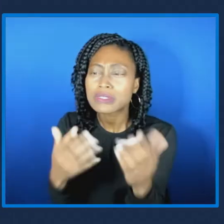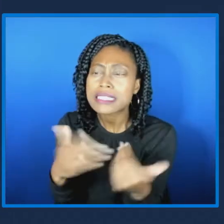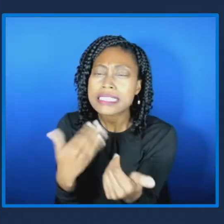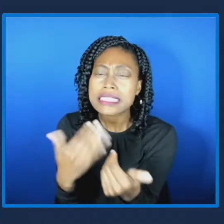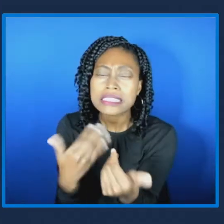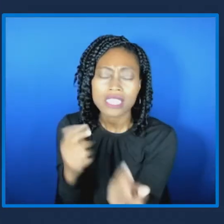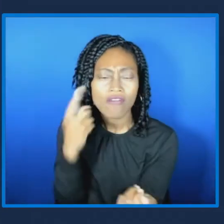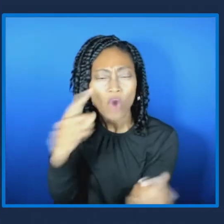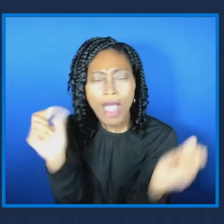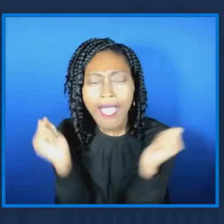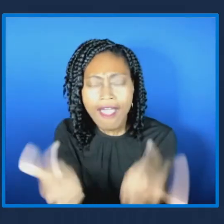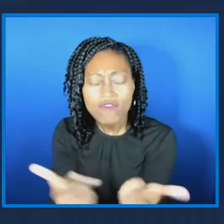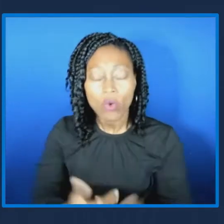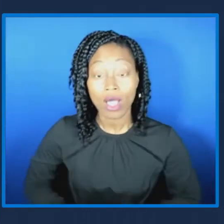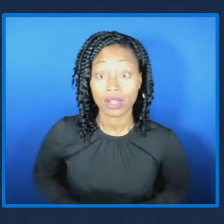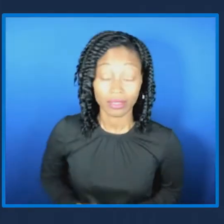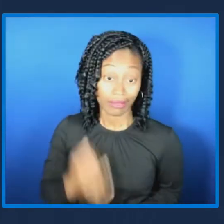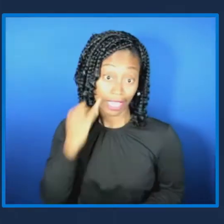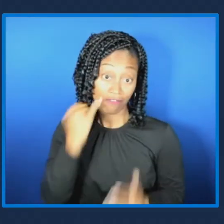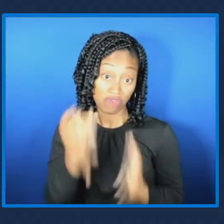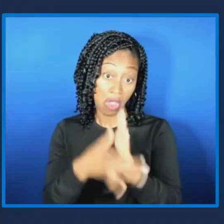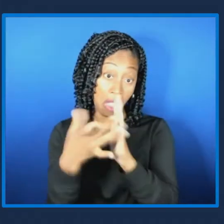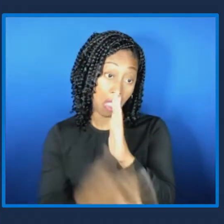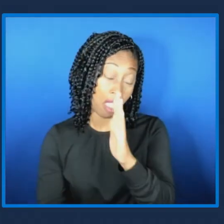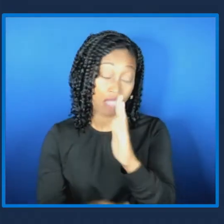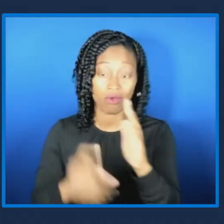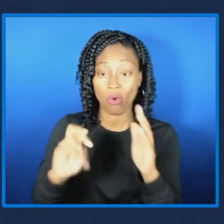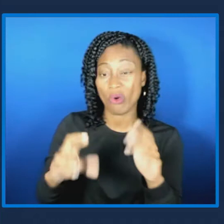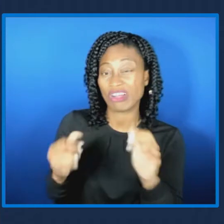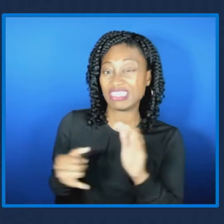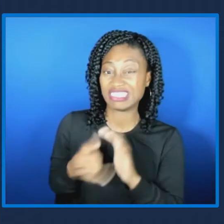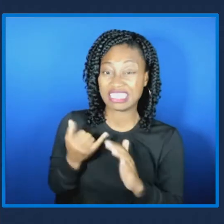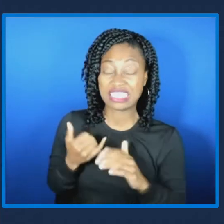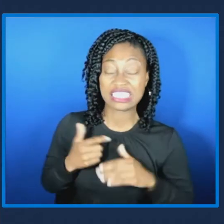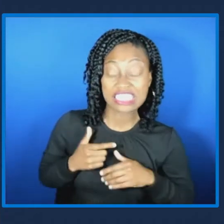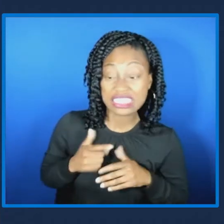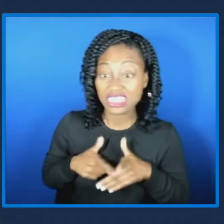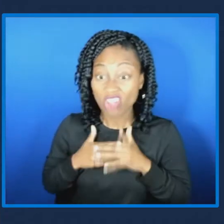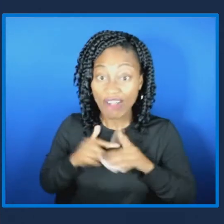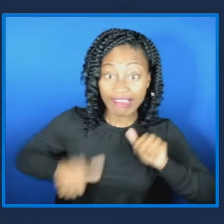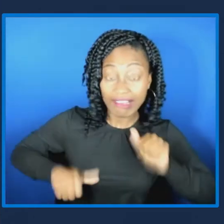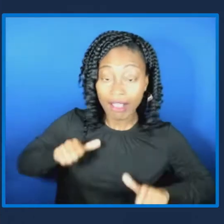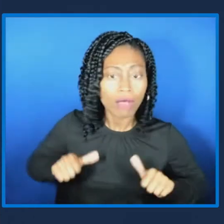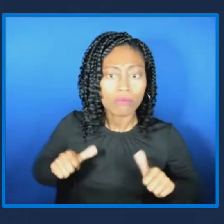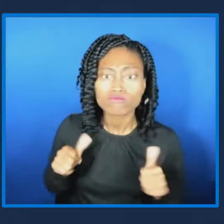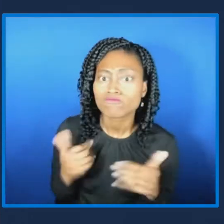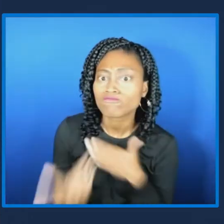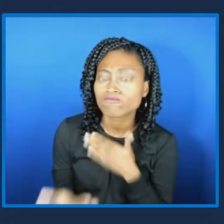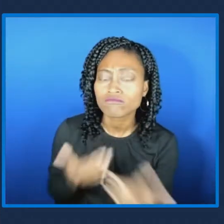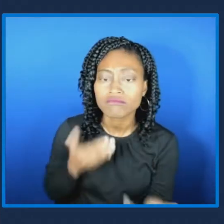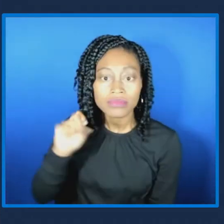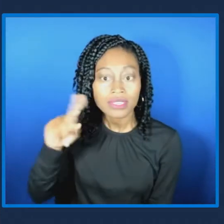whether you're savvy or just having an introduction to tech, Steven will help you understand it.